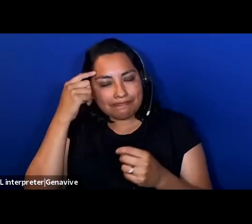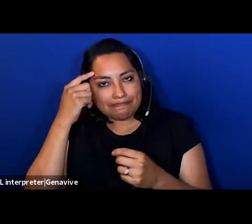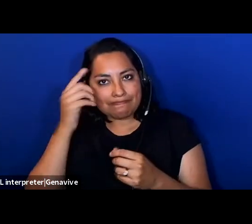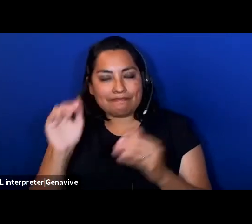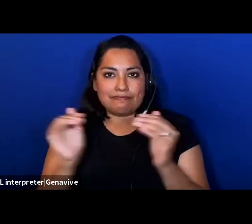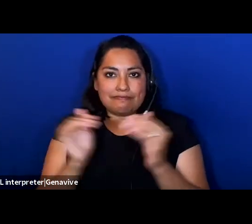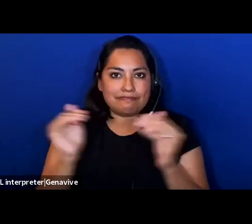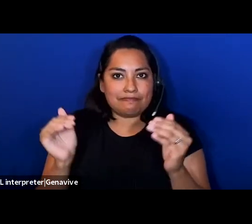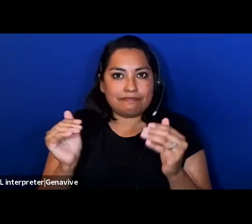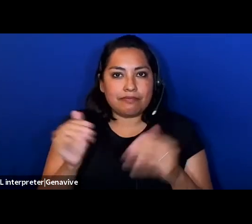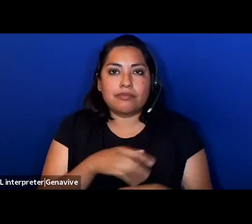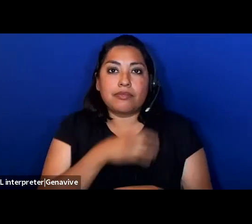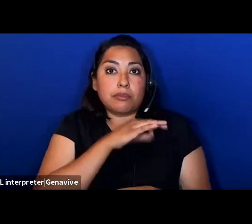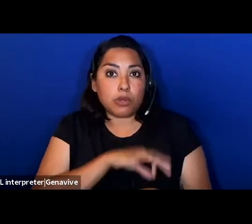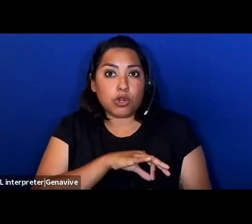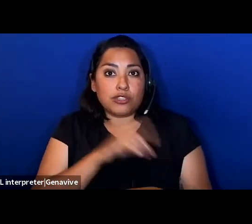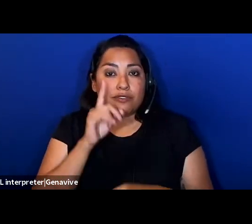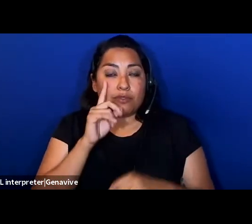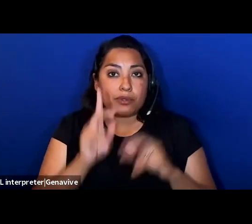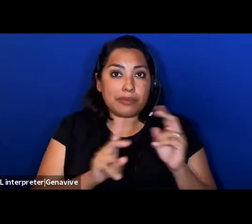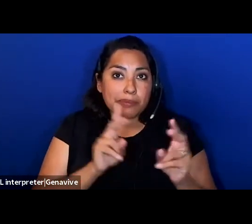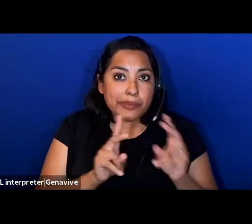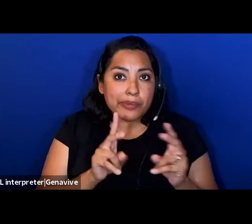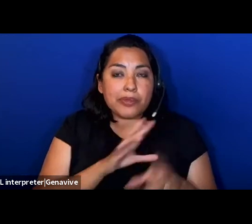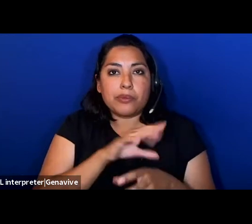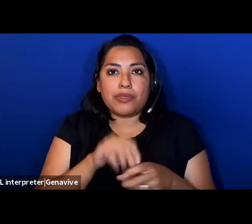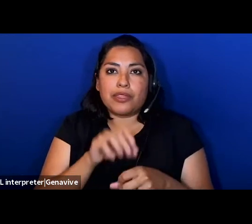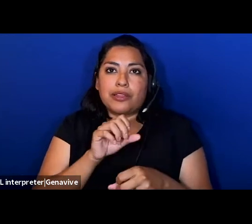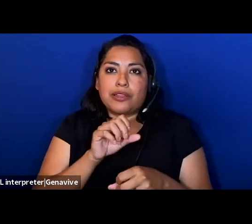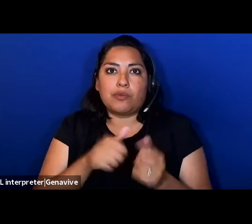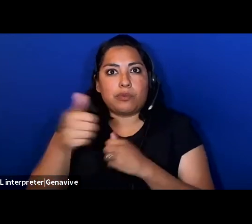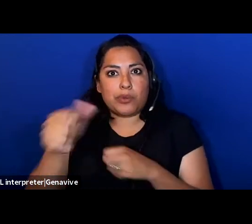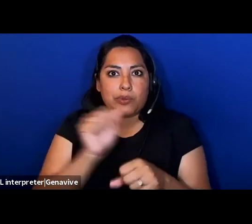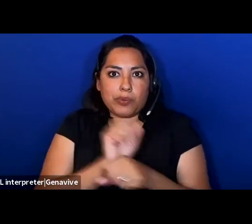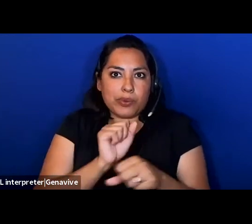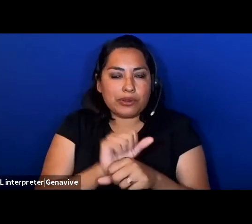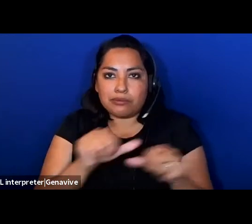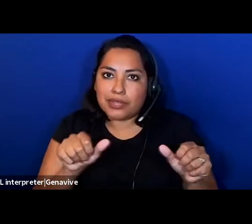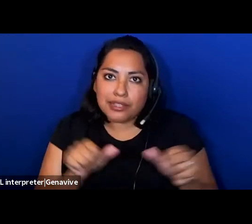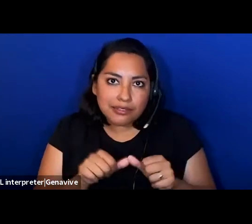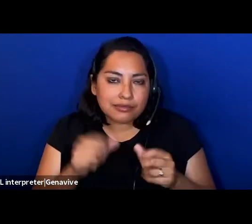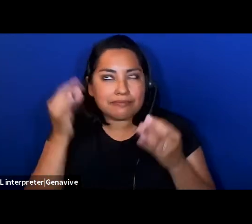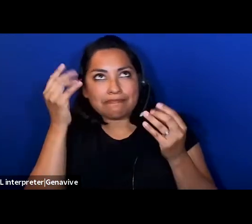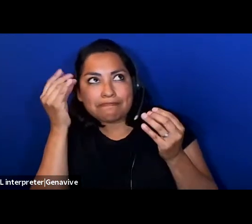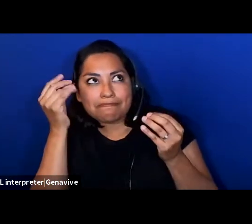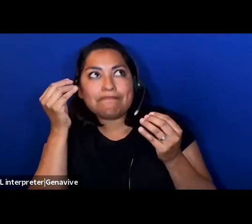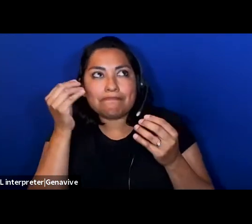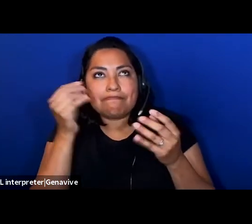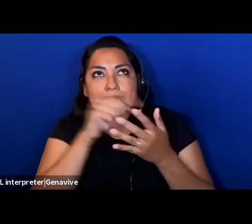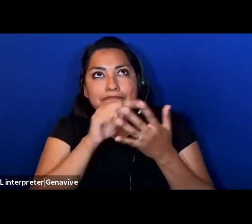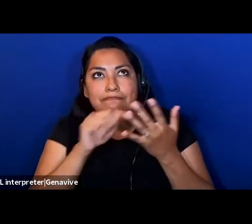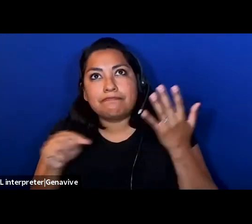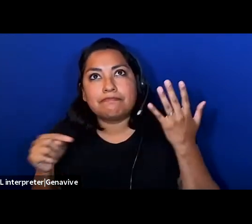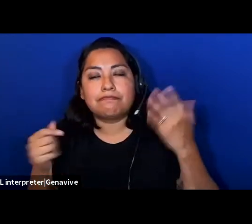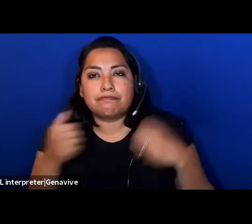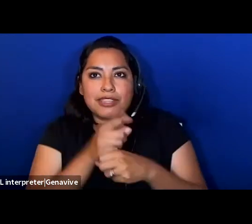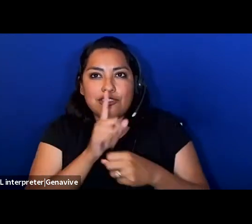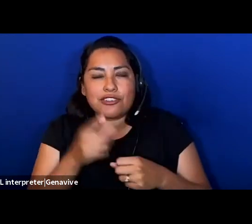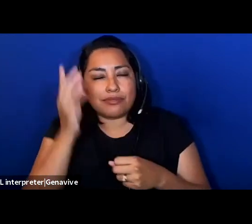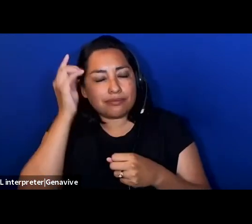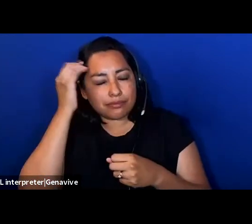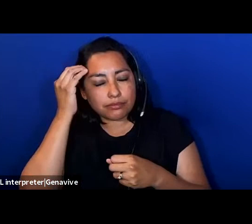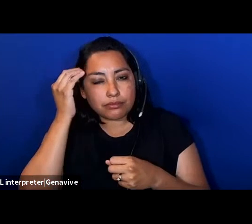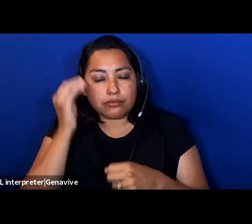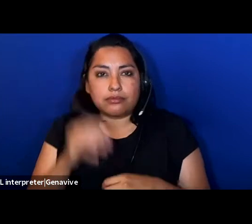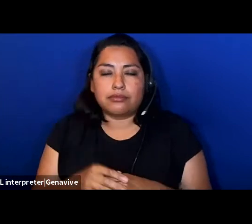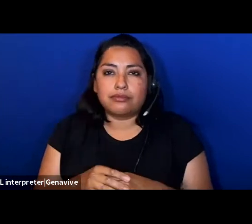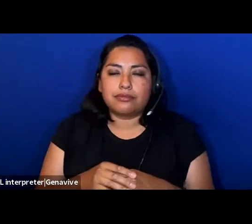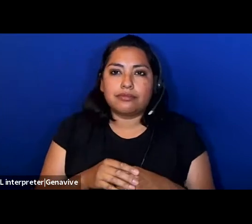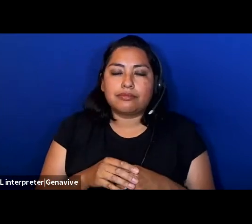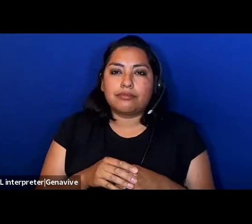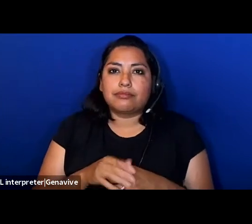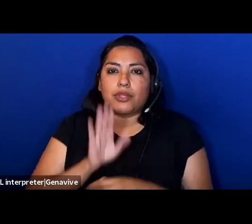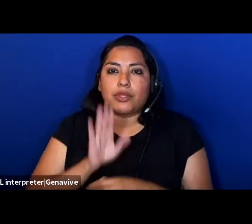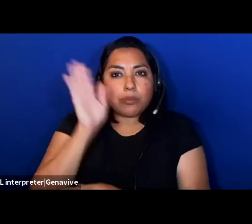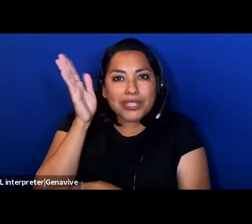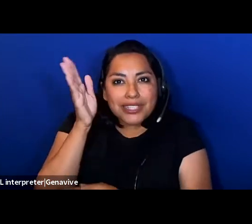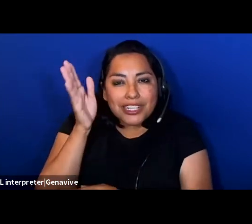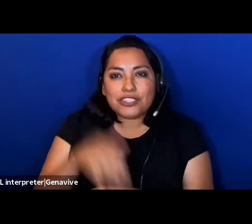that people have in the remote workplace are there. In presentations, you are acknowledging